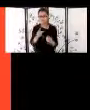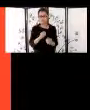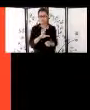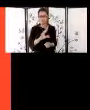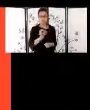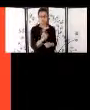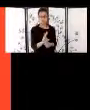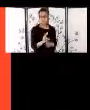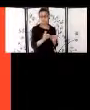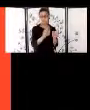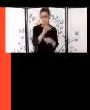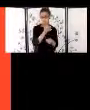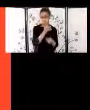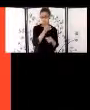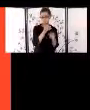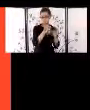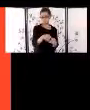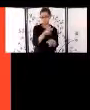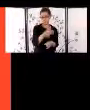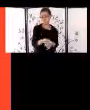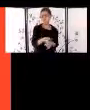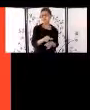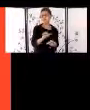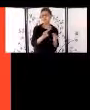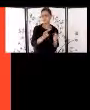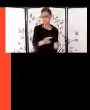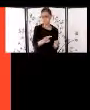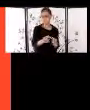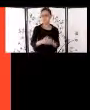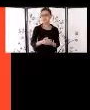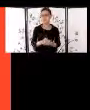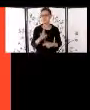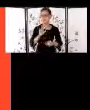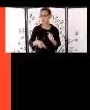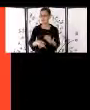You cannot put in two applications from your own individual account, so collectives must